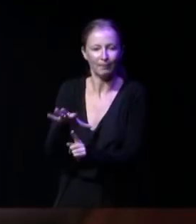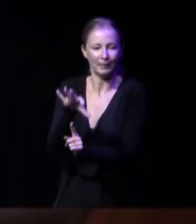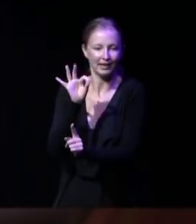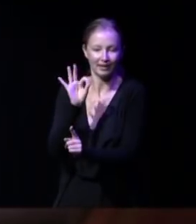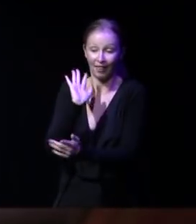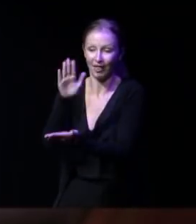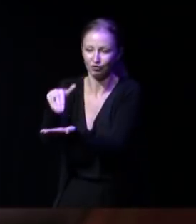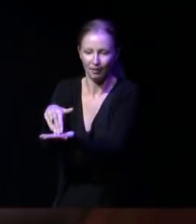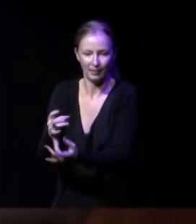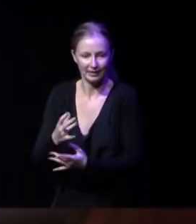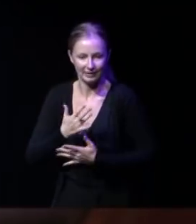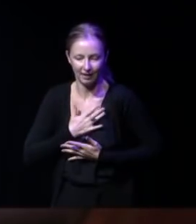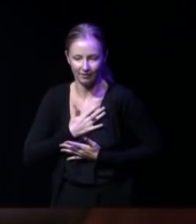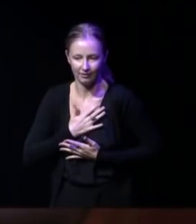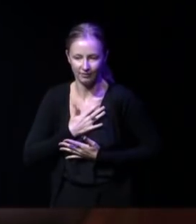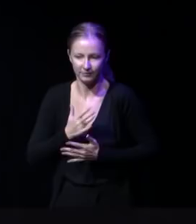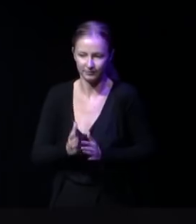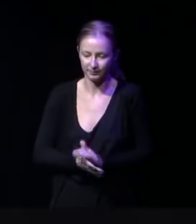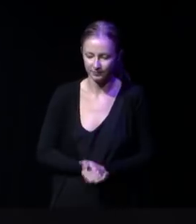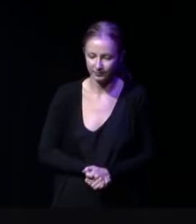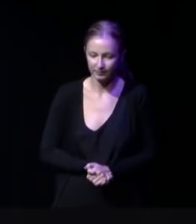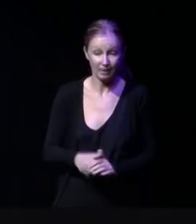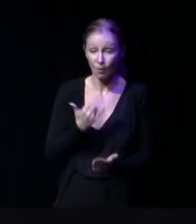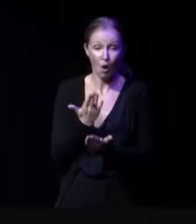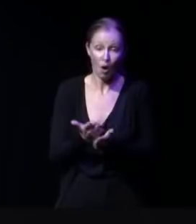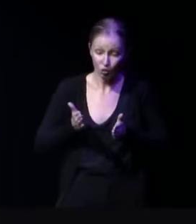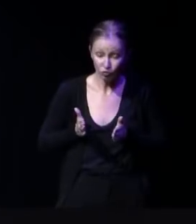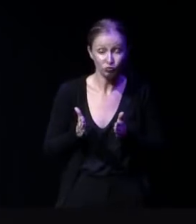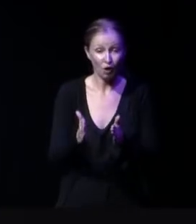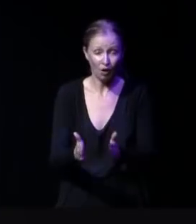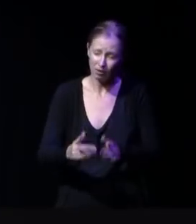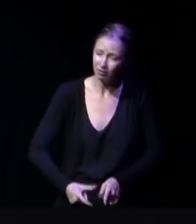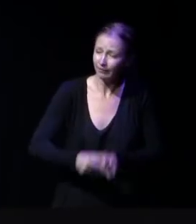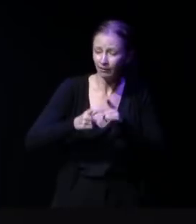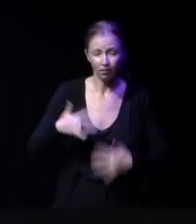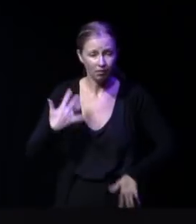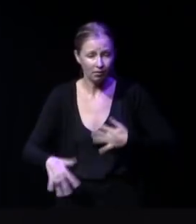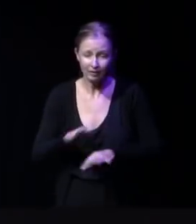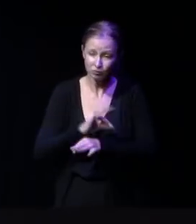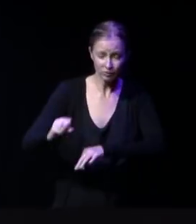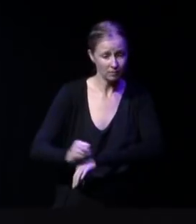And yet we find ourselves on the road arduous, painful, uninspiring anyway.